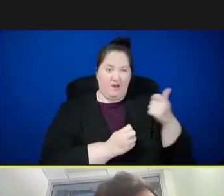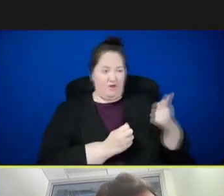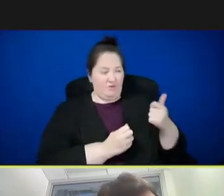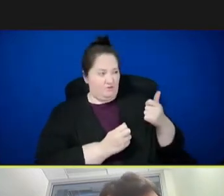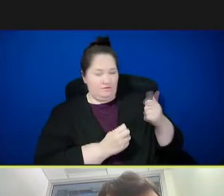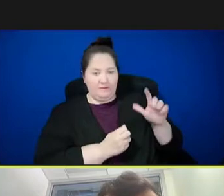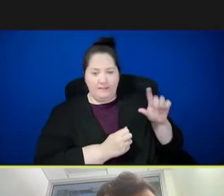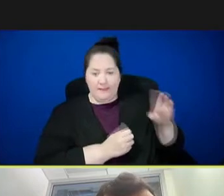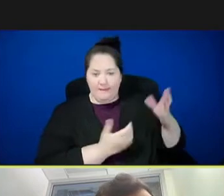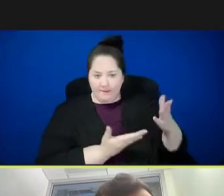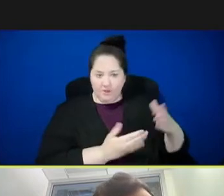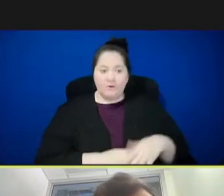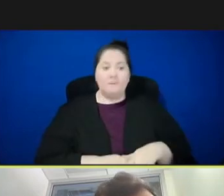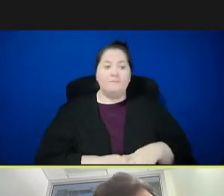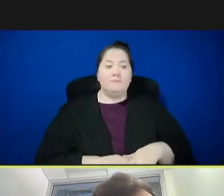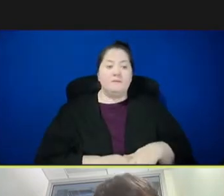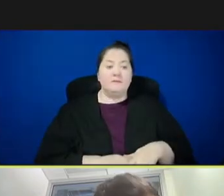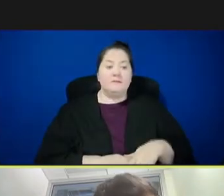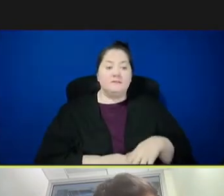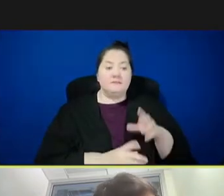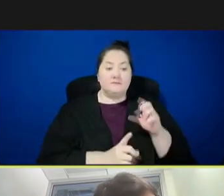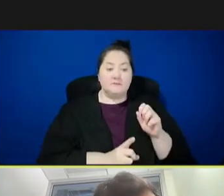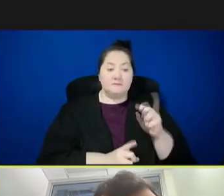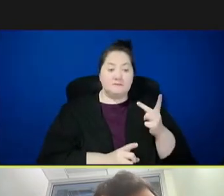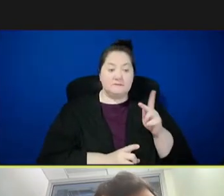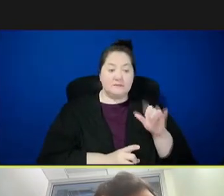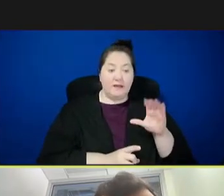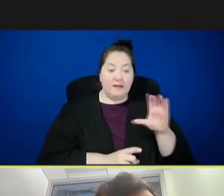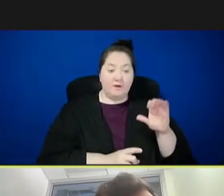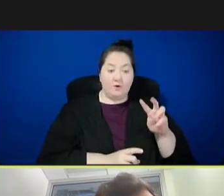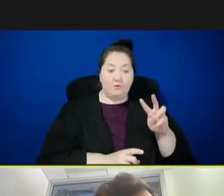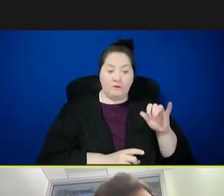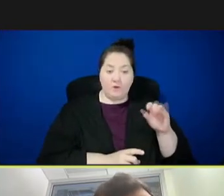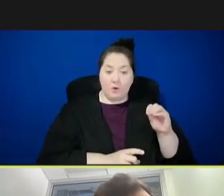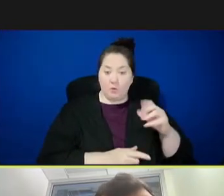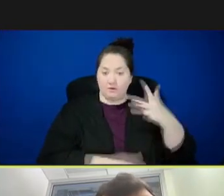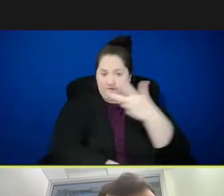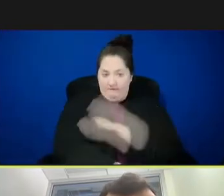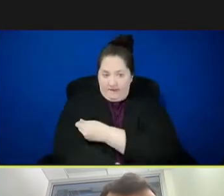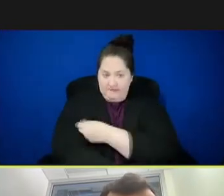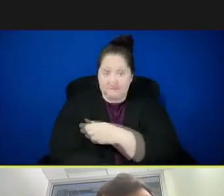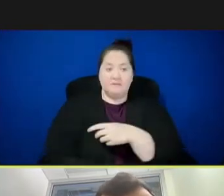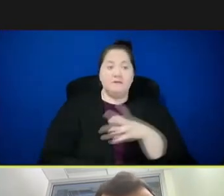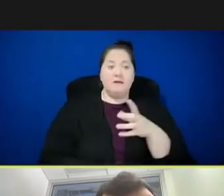this vaccine is called Skycovion. In the center here, it has a higher neutralizing titer than